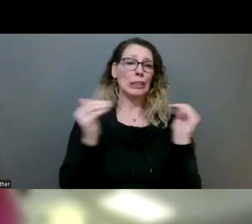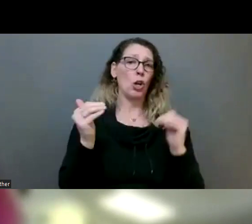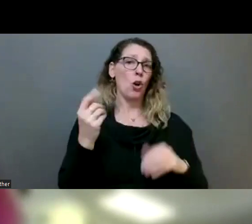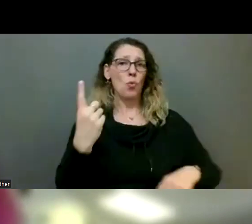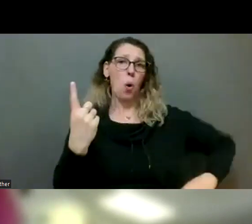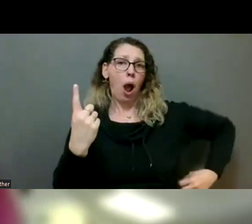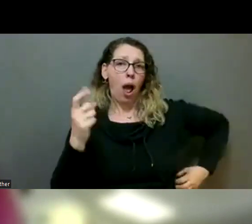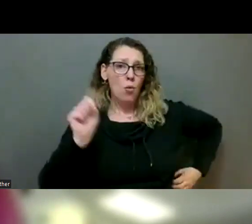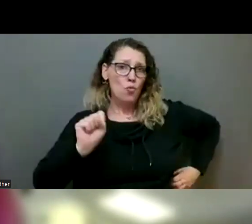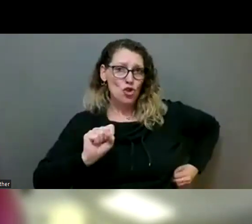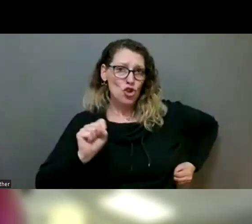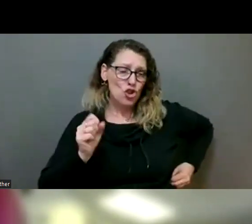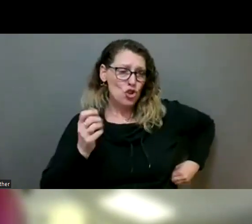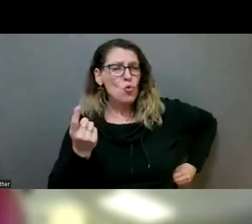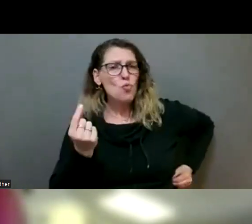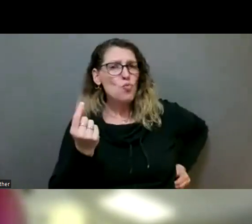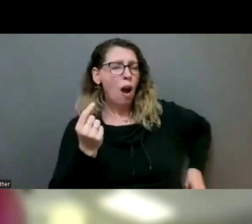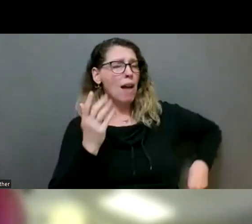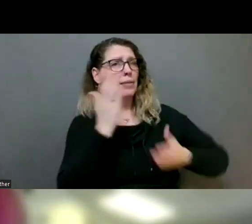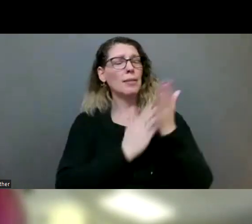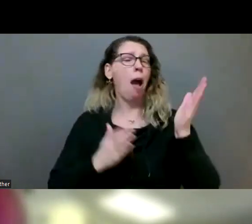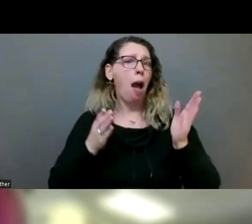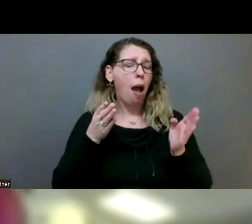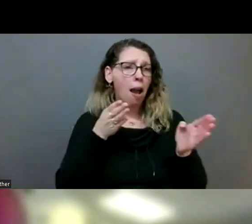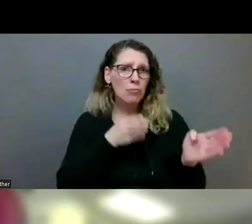work and what are some Tier 1 strategies that seem to be working for you? I see